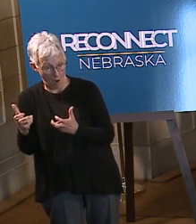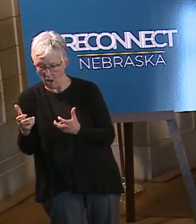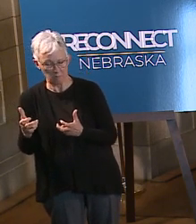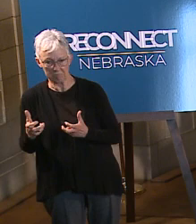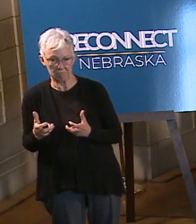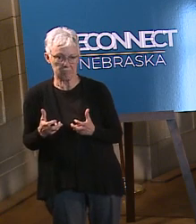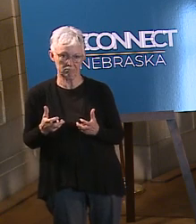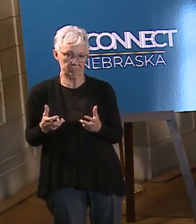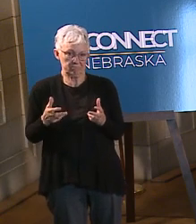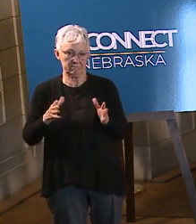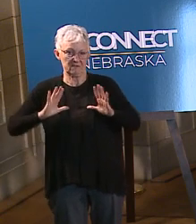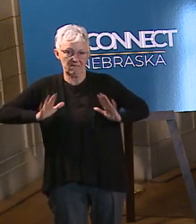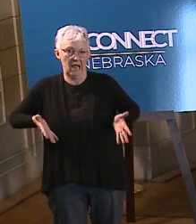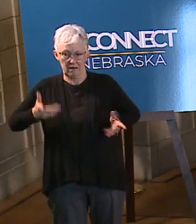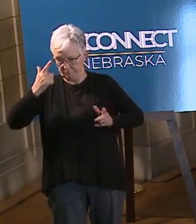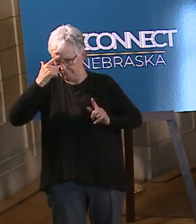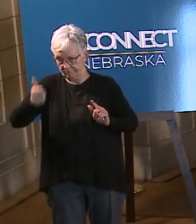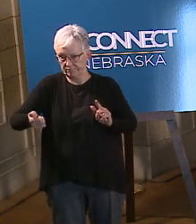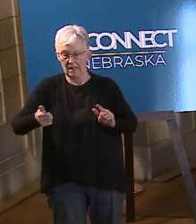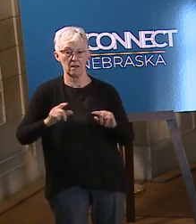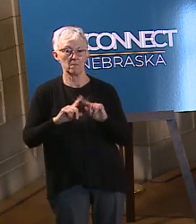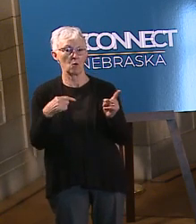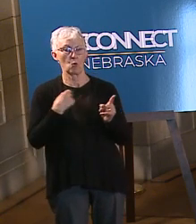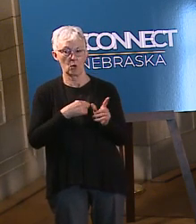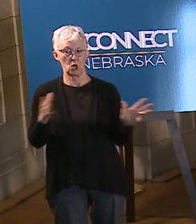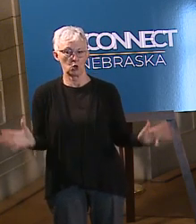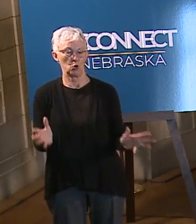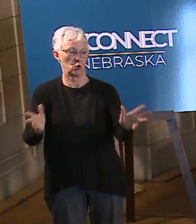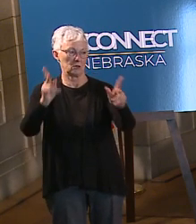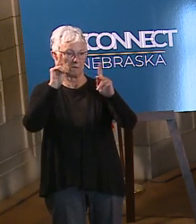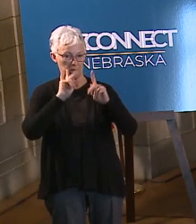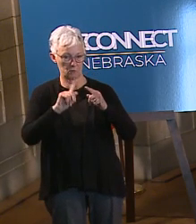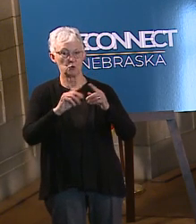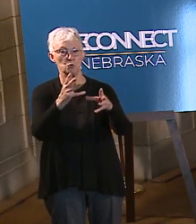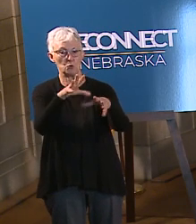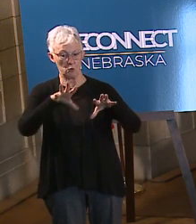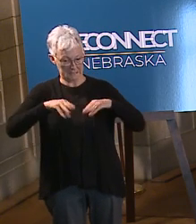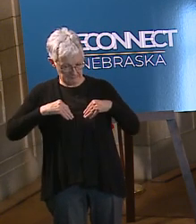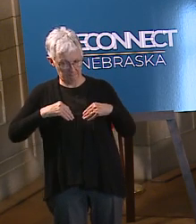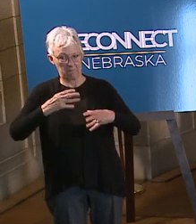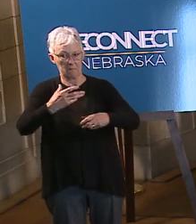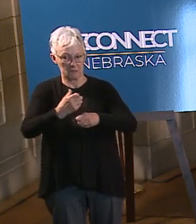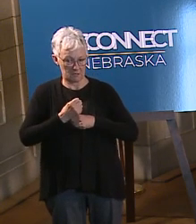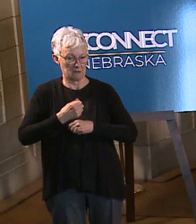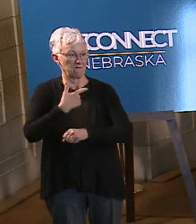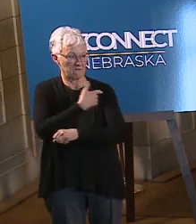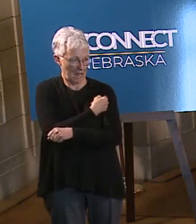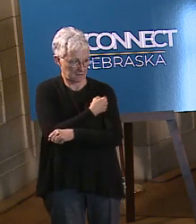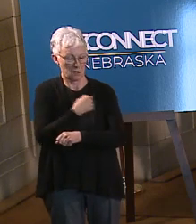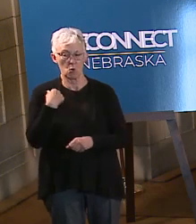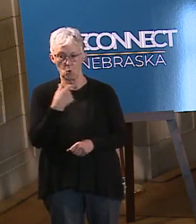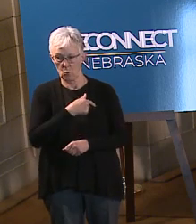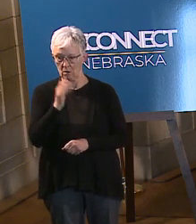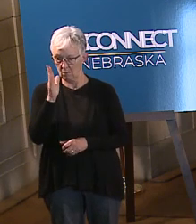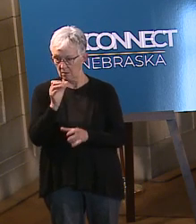WE ARE NOT GOING TO DO ANYTHING LIKE THAT, IF BUSINESSES WANT TO DO IT, IT'S UP TO THEM.